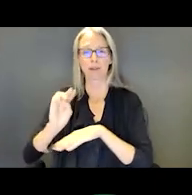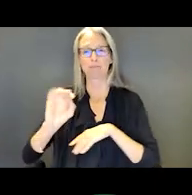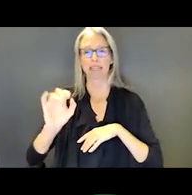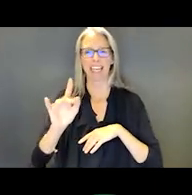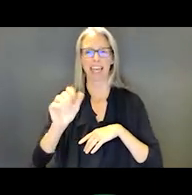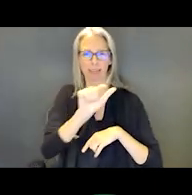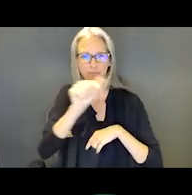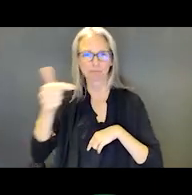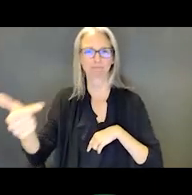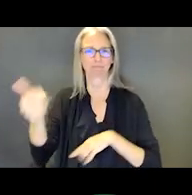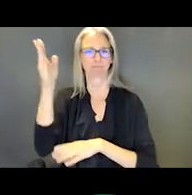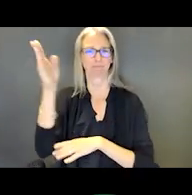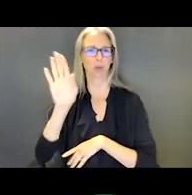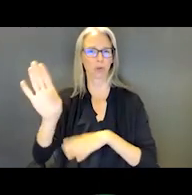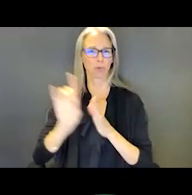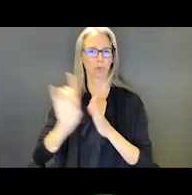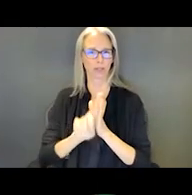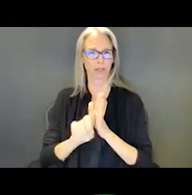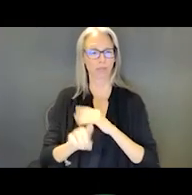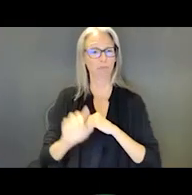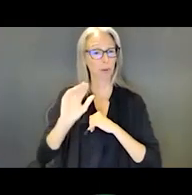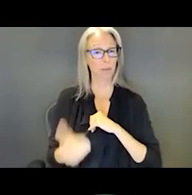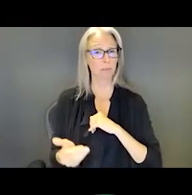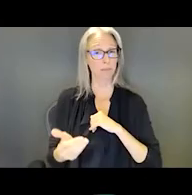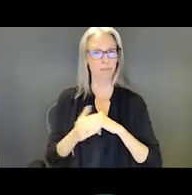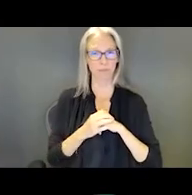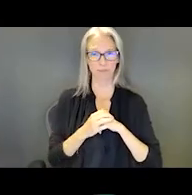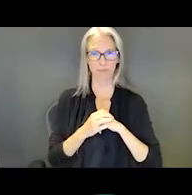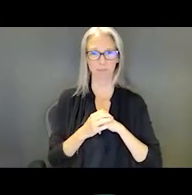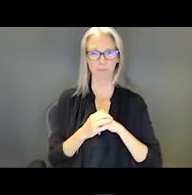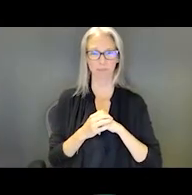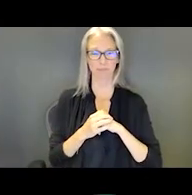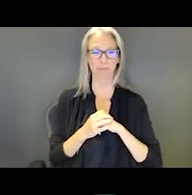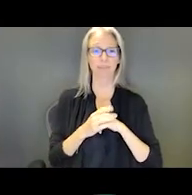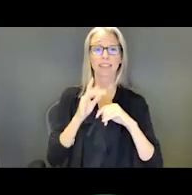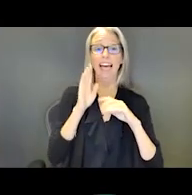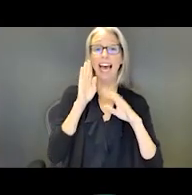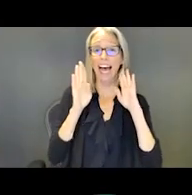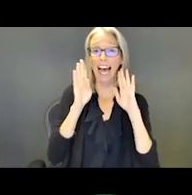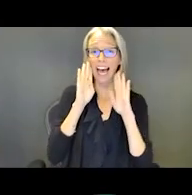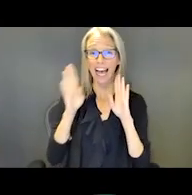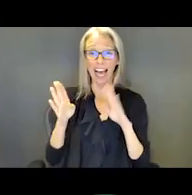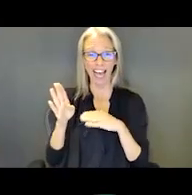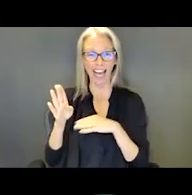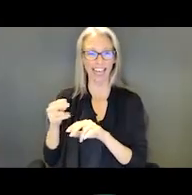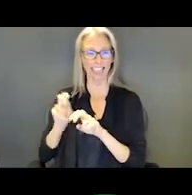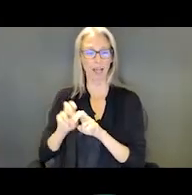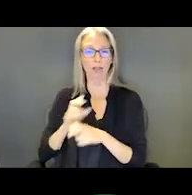Hi everyone, it's such a pleasure to be at this conference and I really look forward